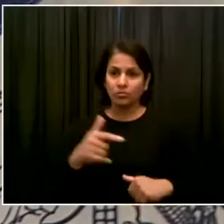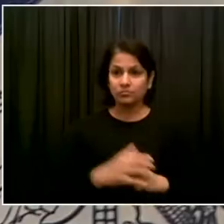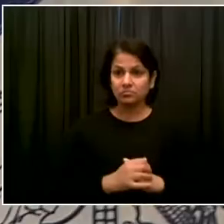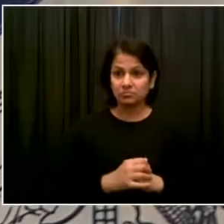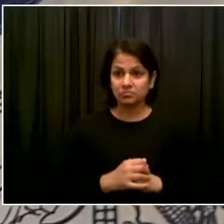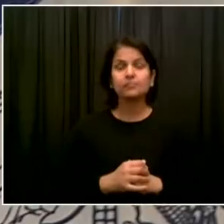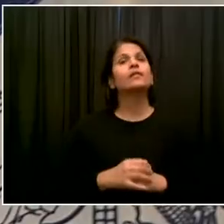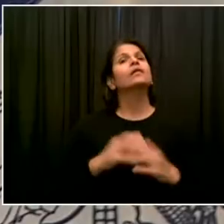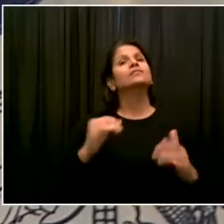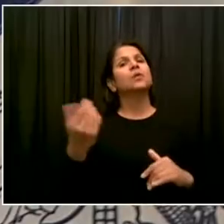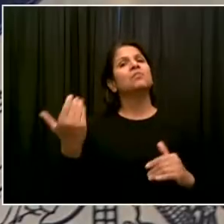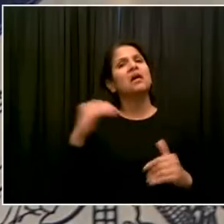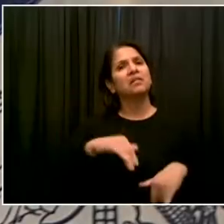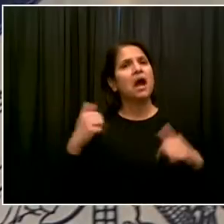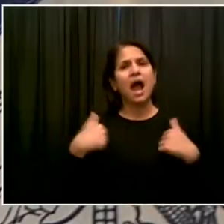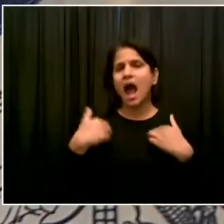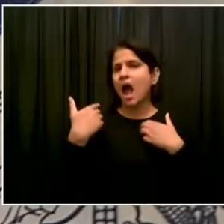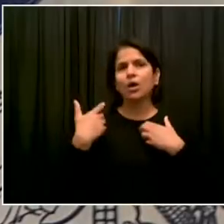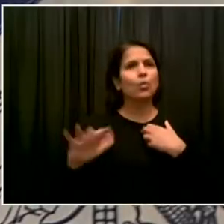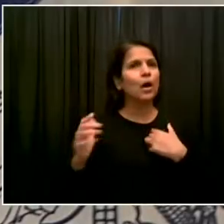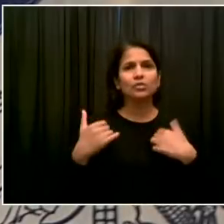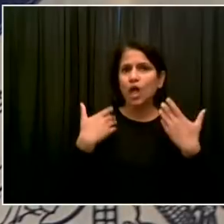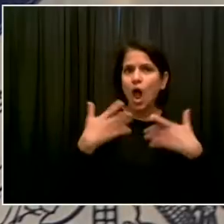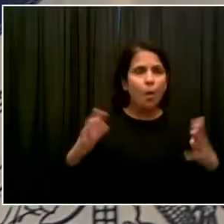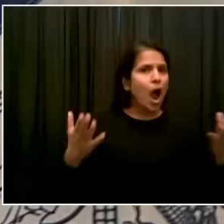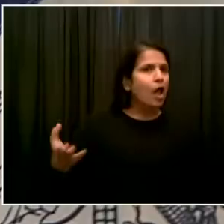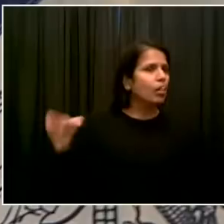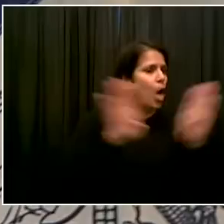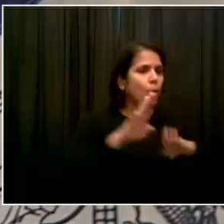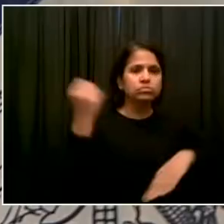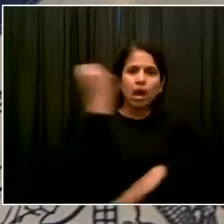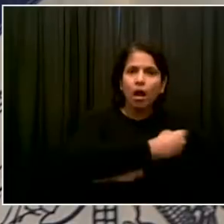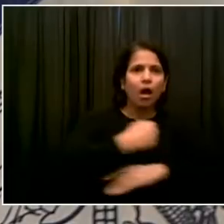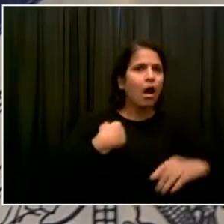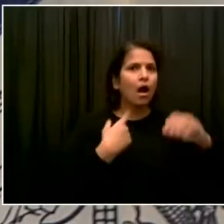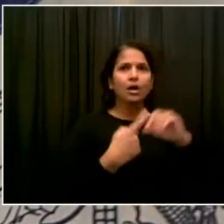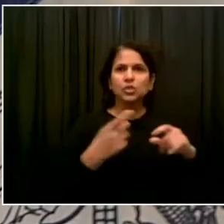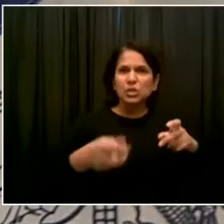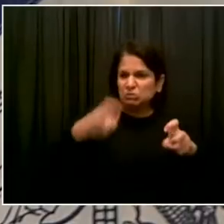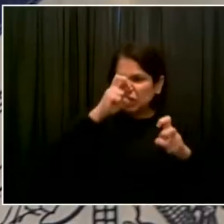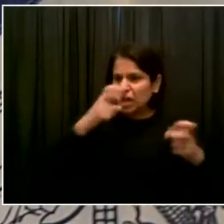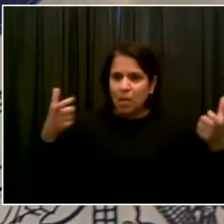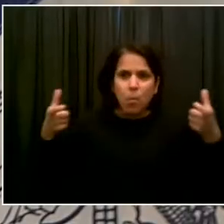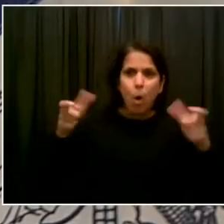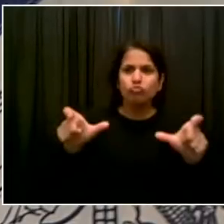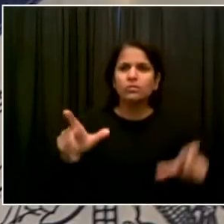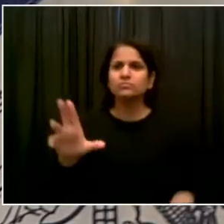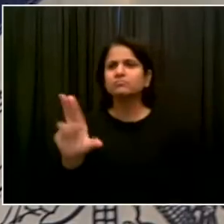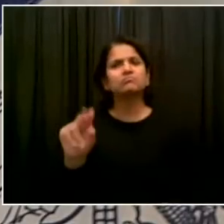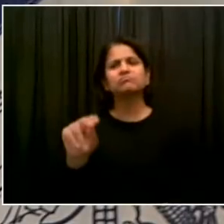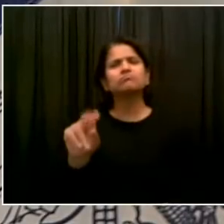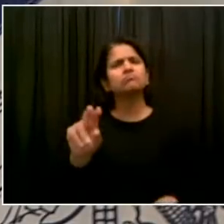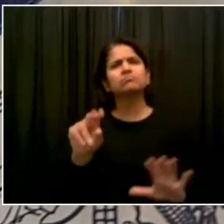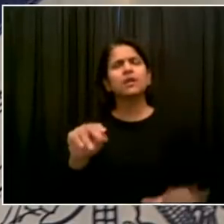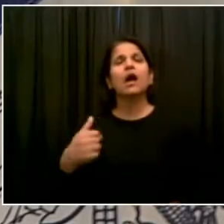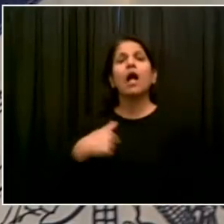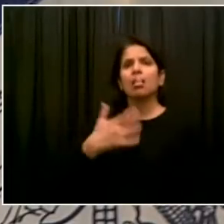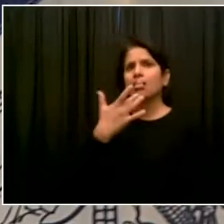GOING TO KEEP MOVING FORWARD. I AM AGAINST SHUTDOWNS,